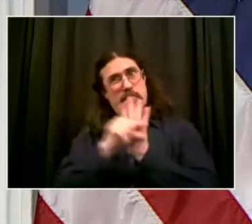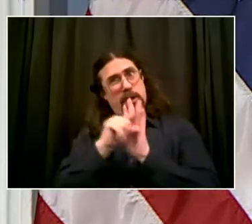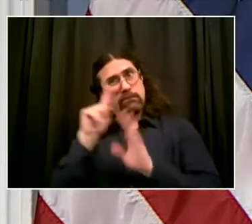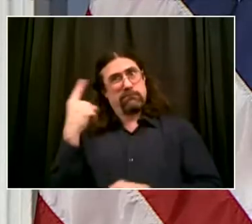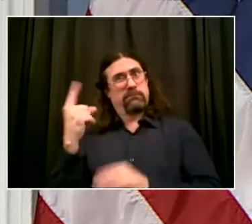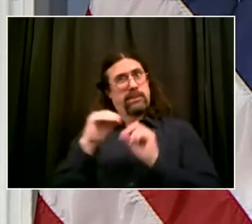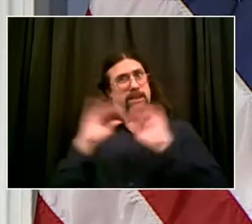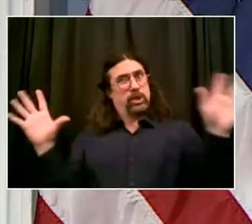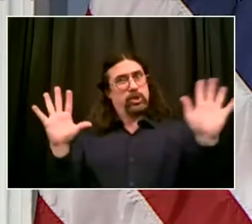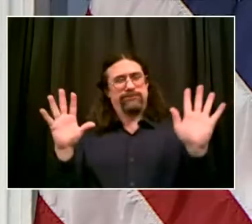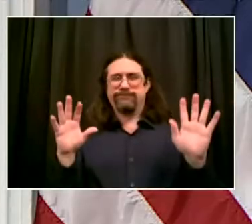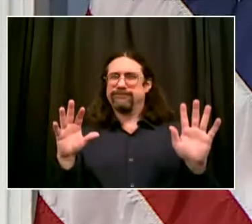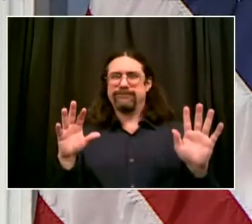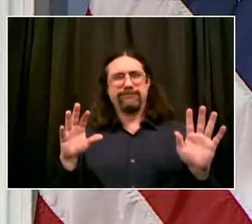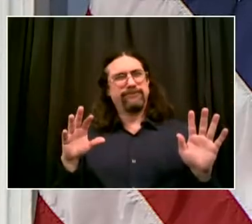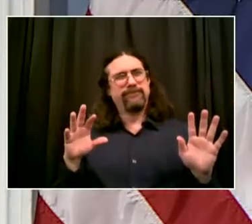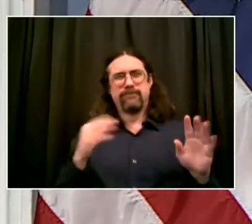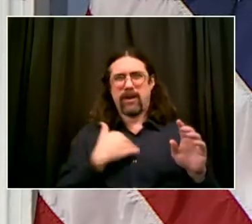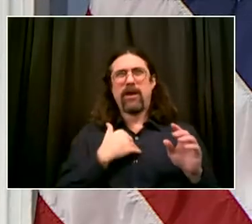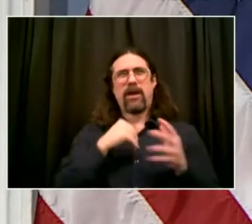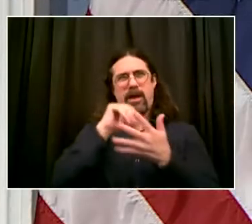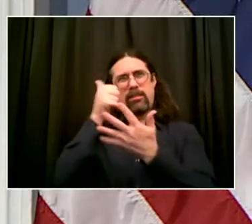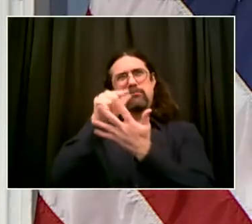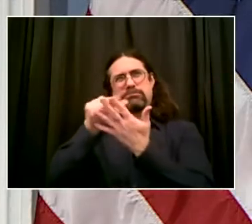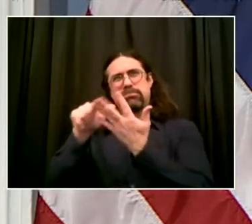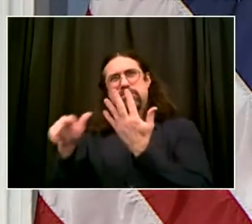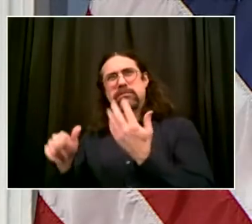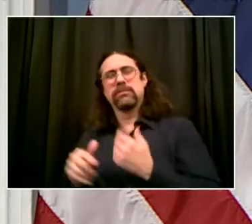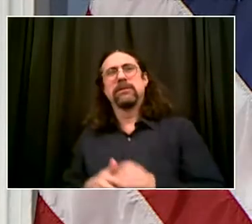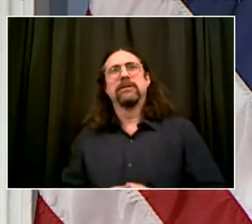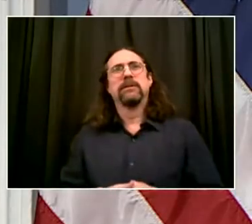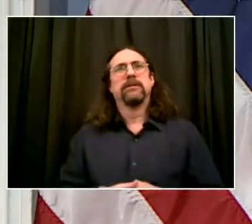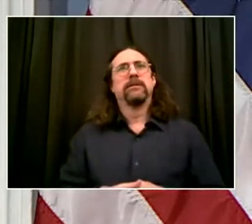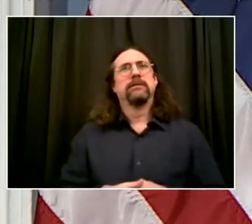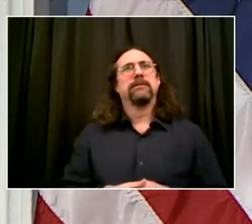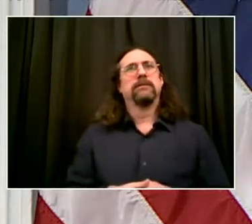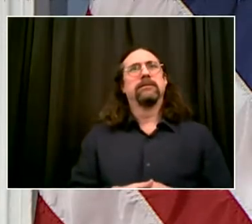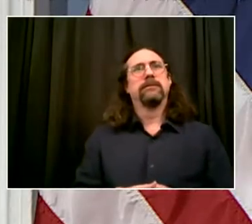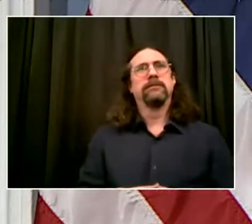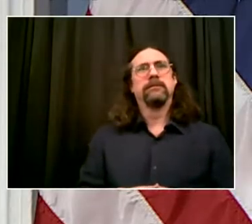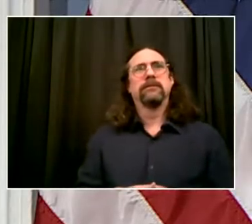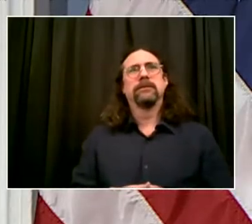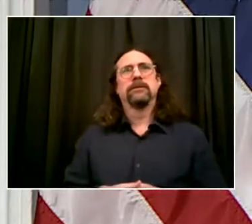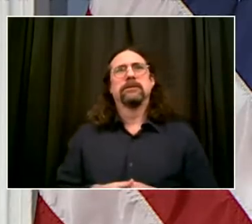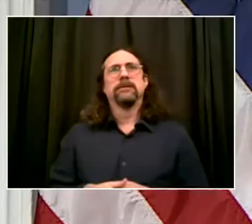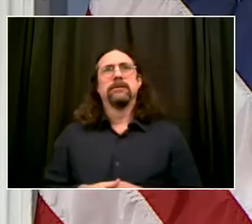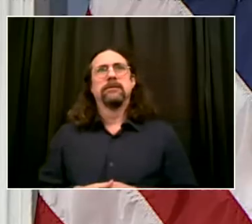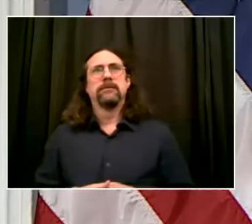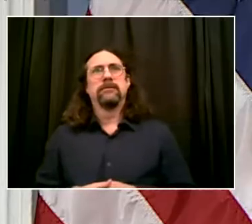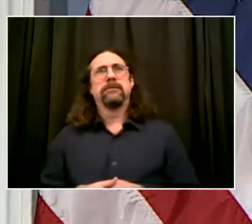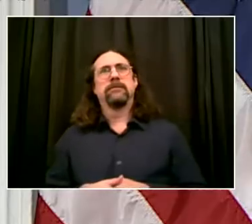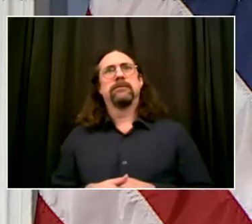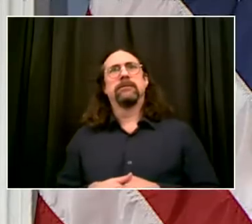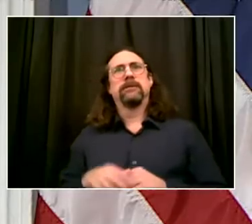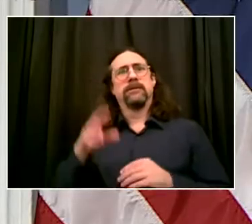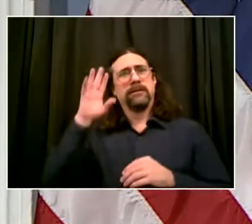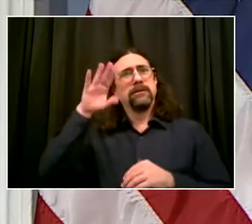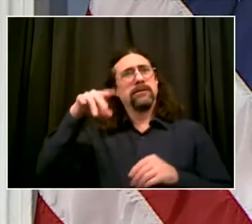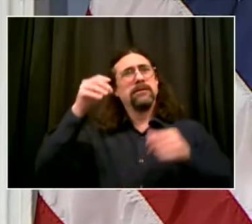WILL BE TO HELP P TTHE MASTER THE SUBJECT T AMTTER. SO WE HAVE LITERALLY HUNDREDS OF DIFFERENT ASSESSMENTS THAT ARE USED BY OUR SCHOOLS ACROSS